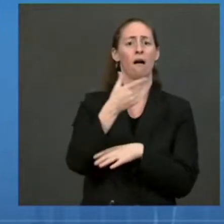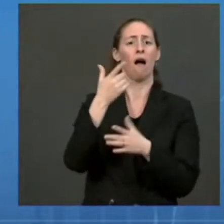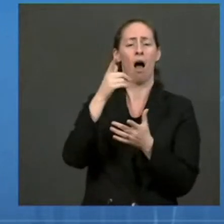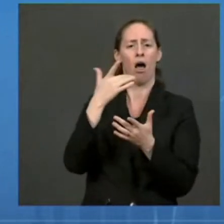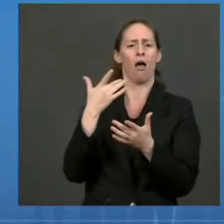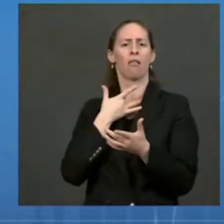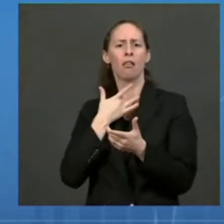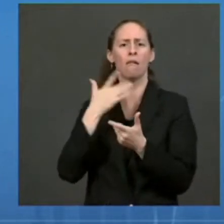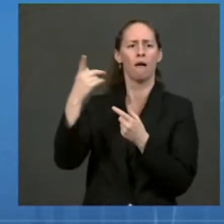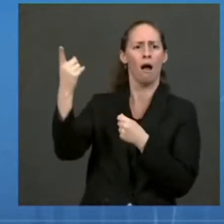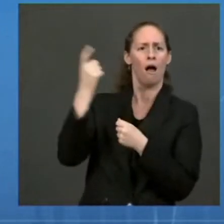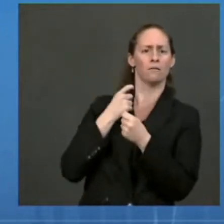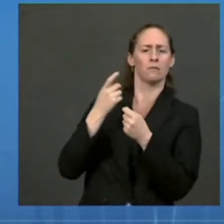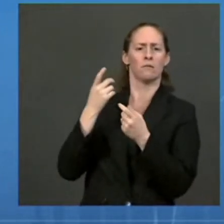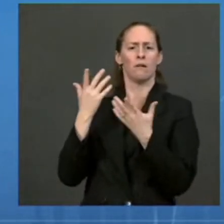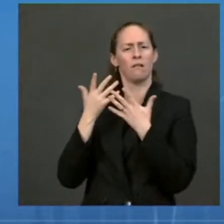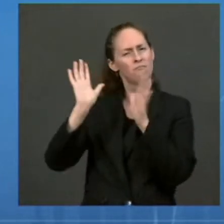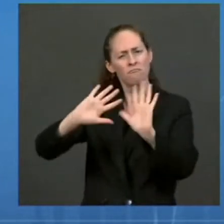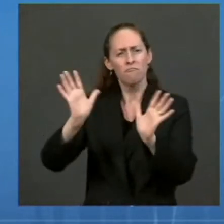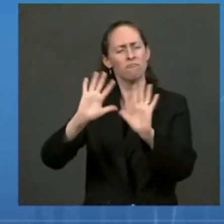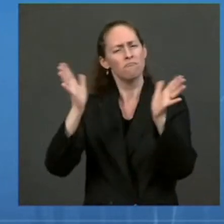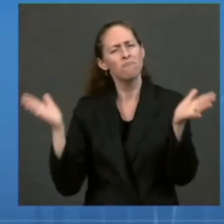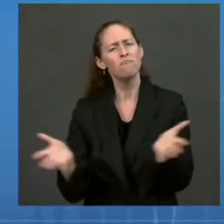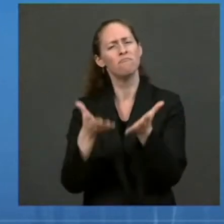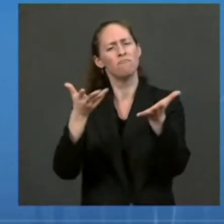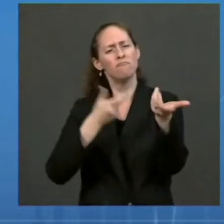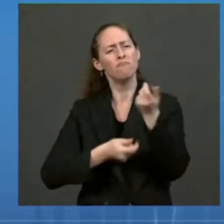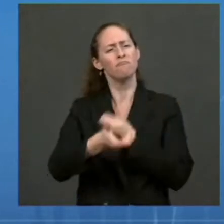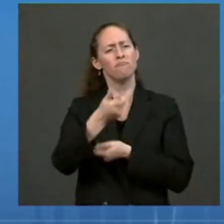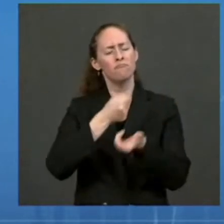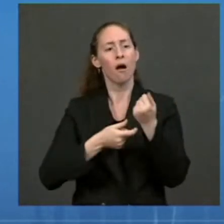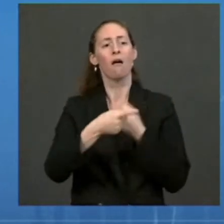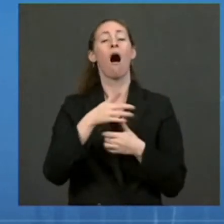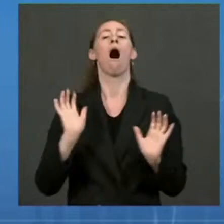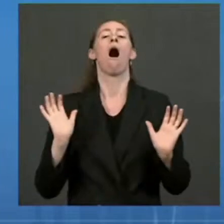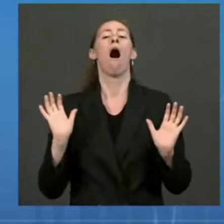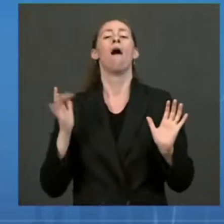HE FELT DISMISSED WHEN HE